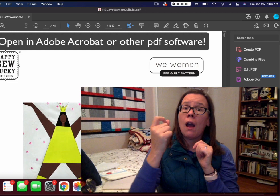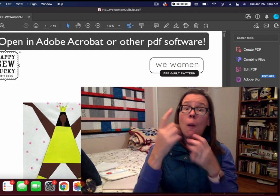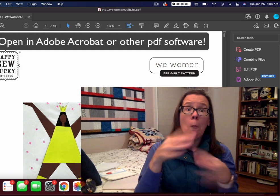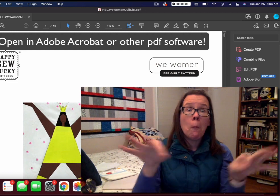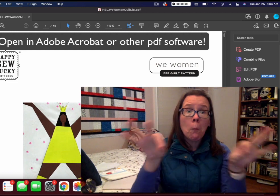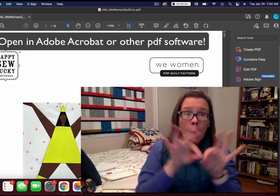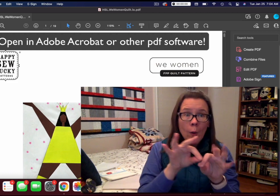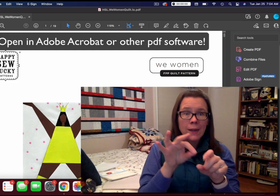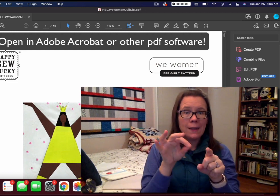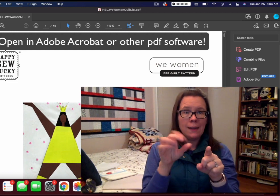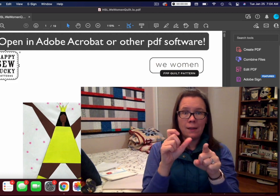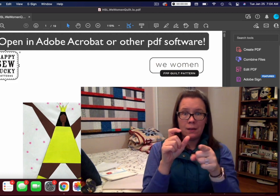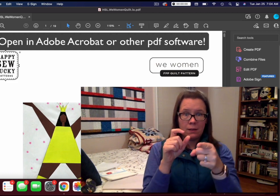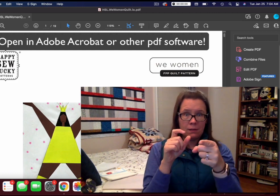has the pro version.